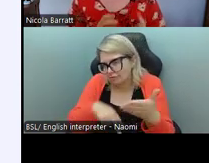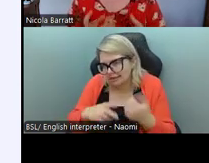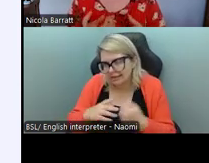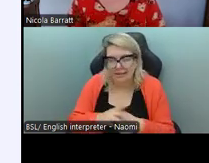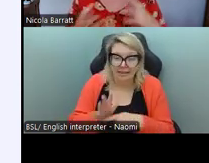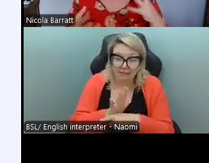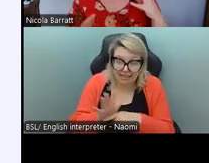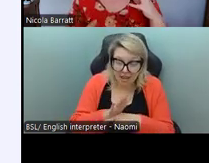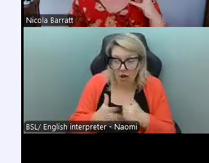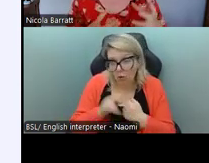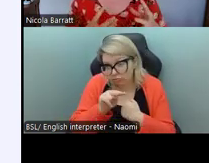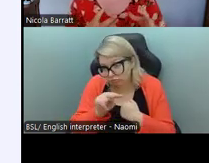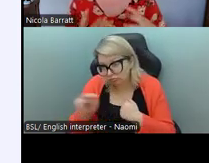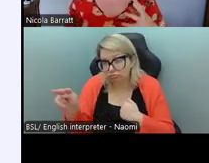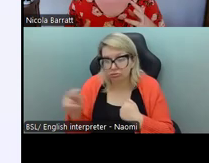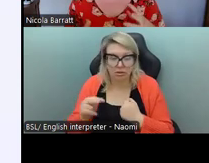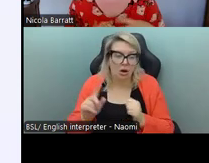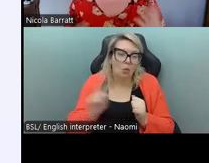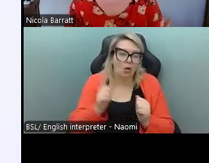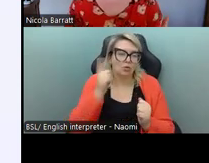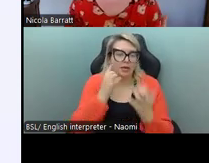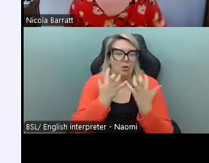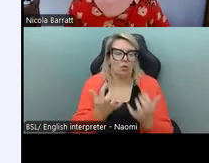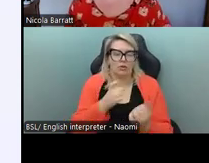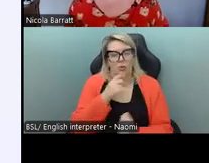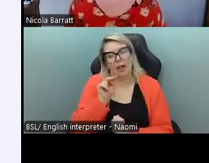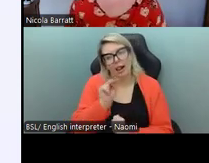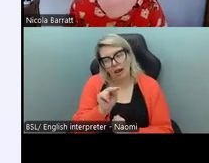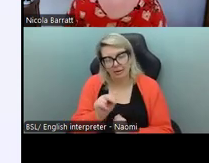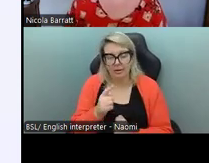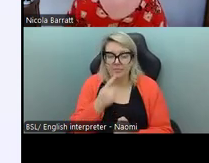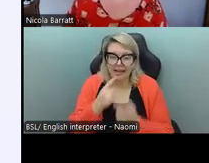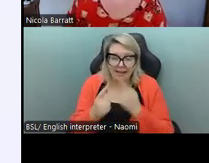anything that you think the audience are going to sit and look at. Infographics, that's another example.